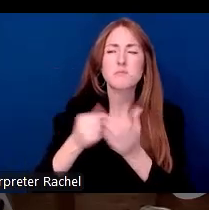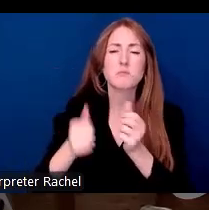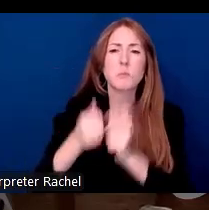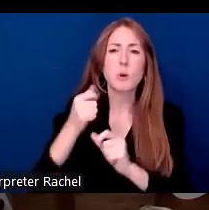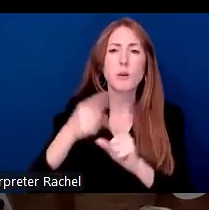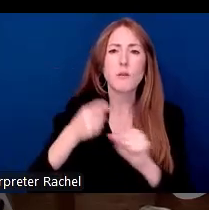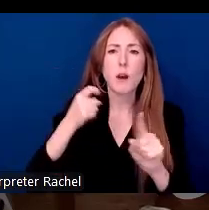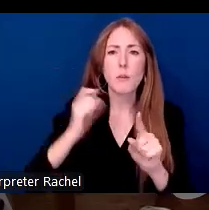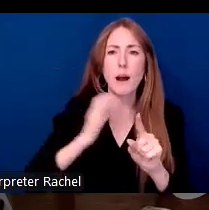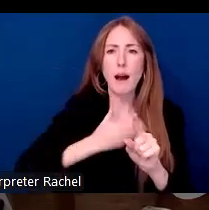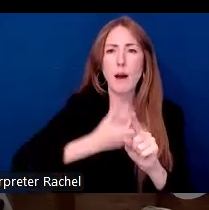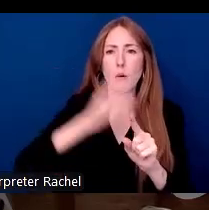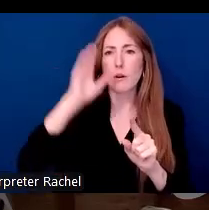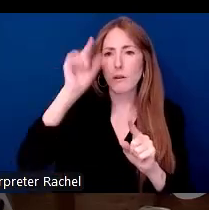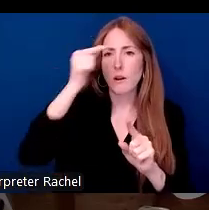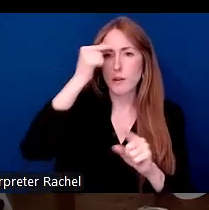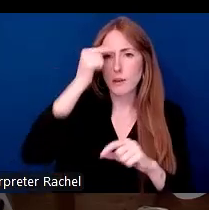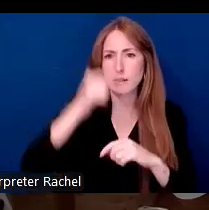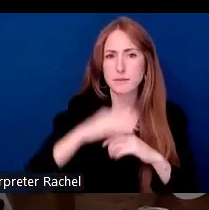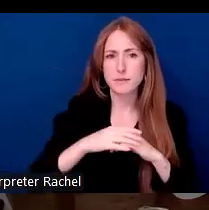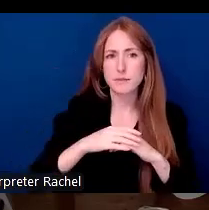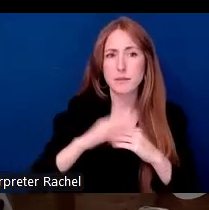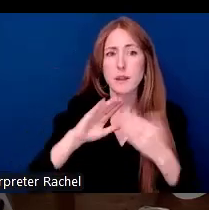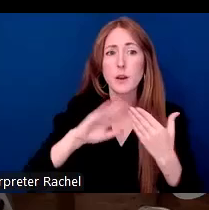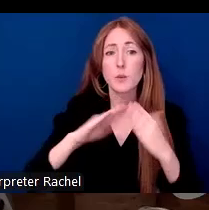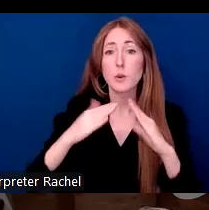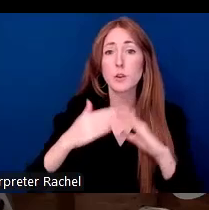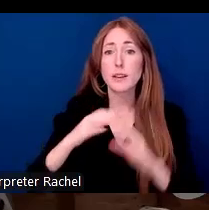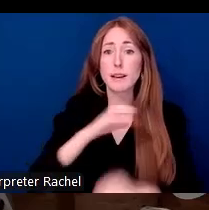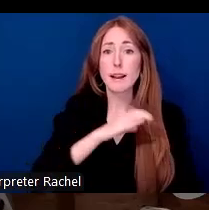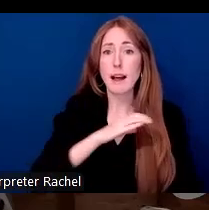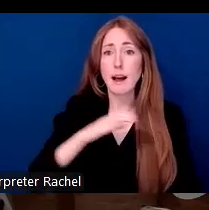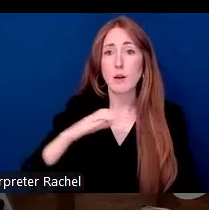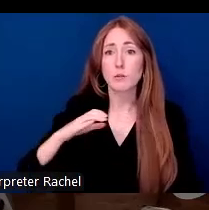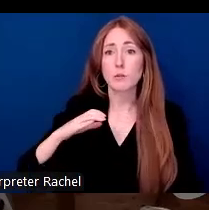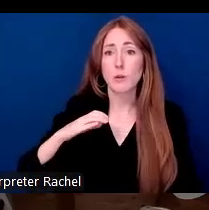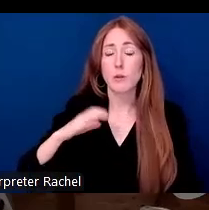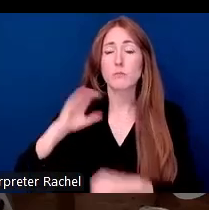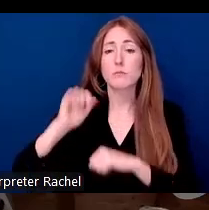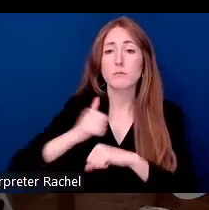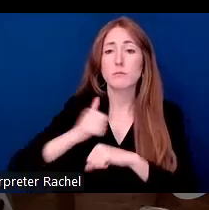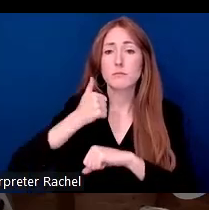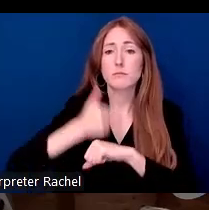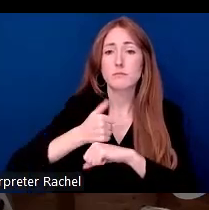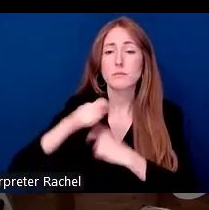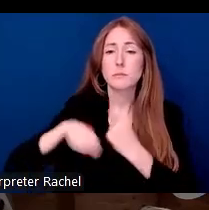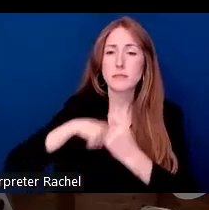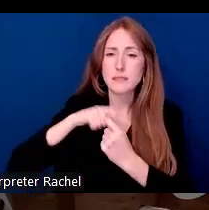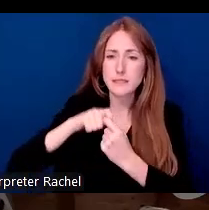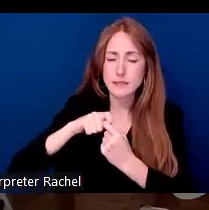you can see here was formed specifically for this project and was a guiding force in the research